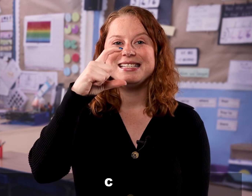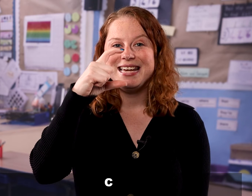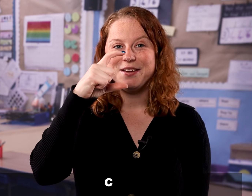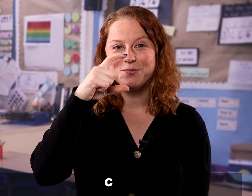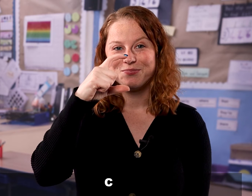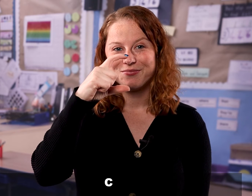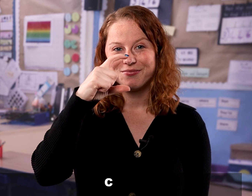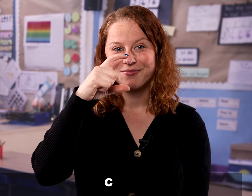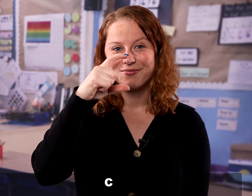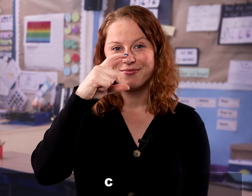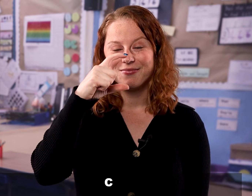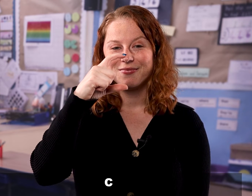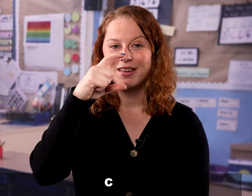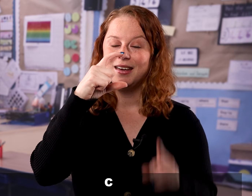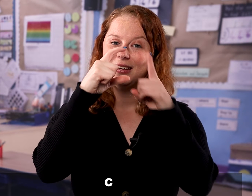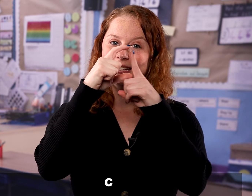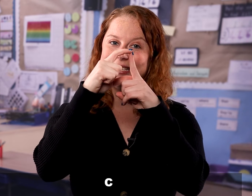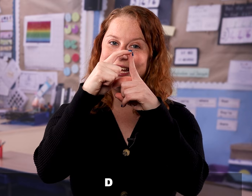C D